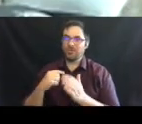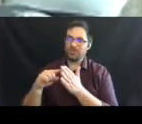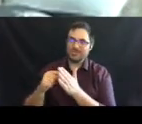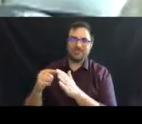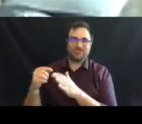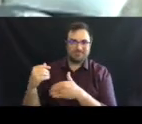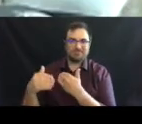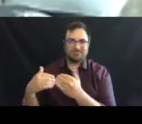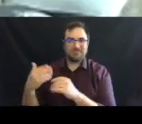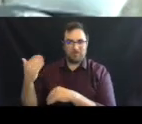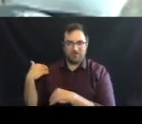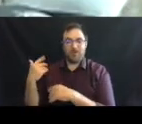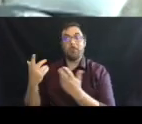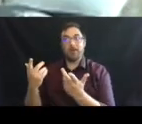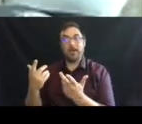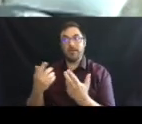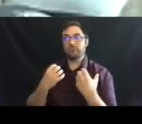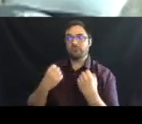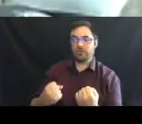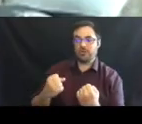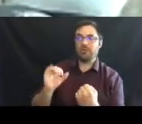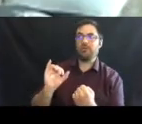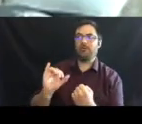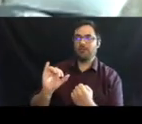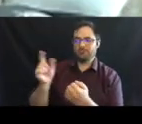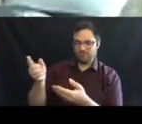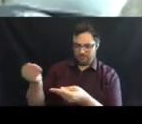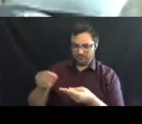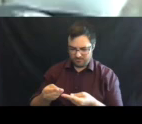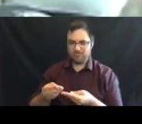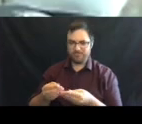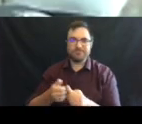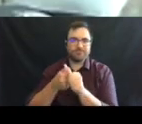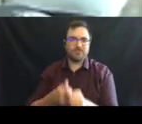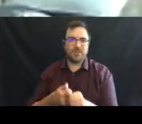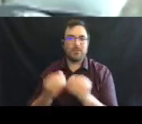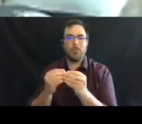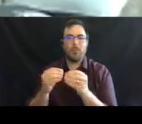but there is a strong belief that the earlier the better in all cases.